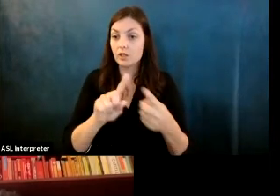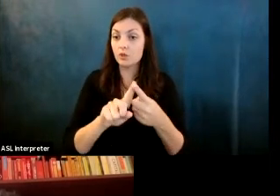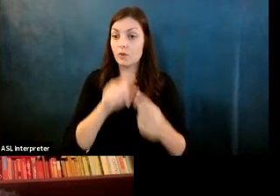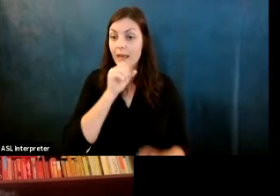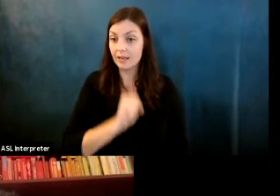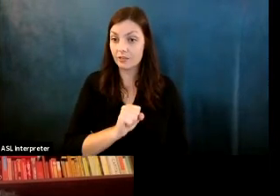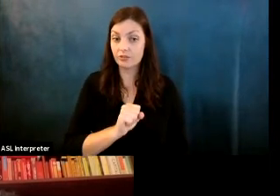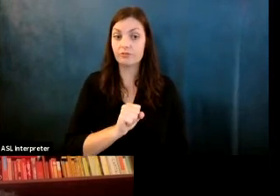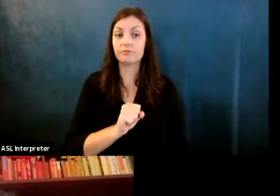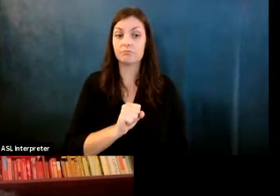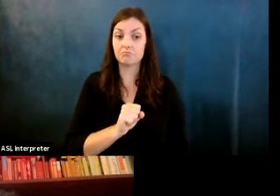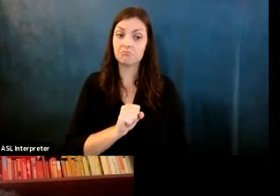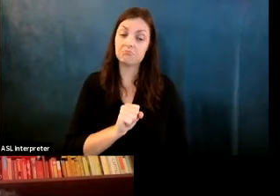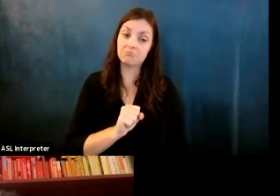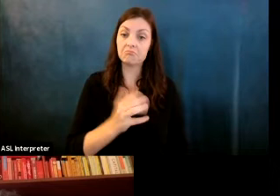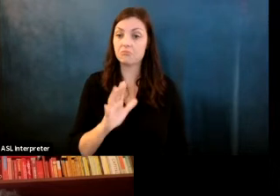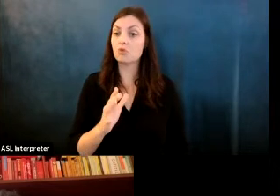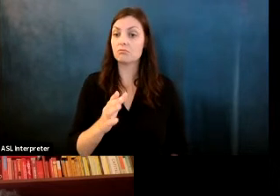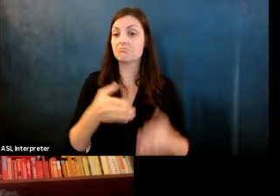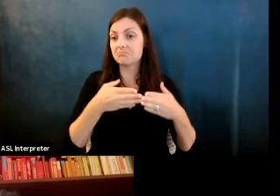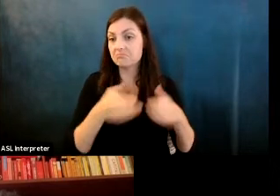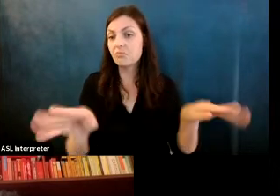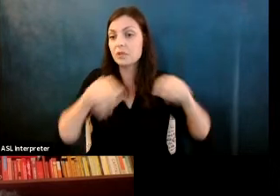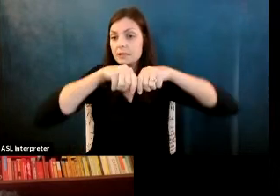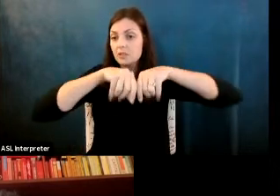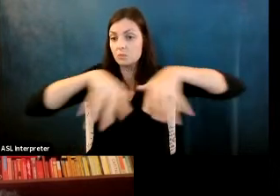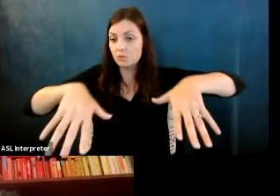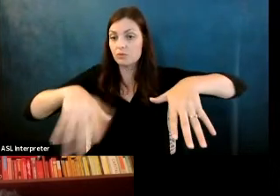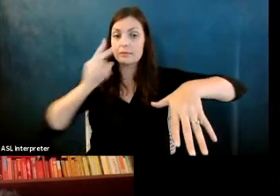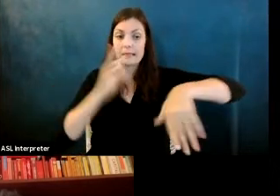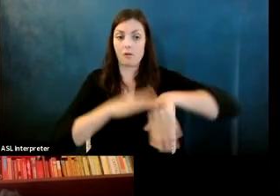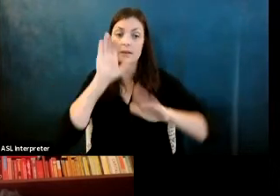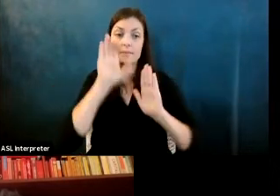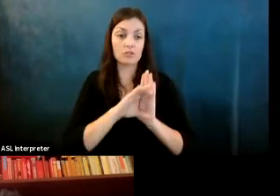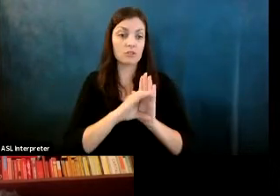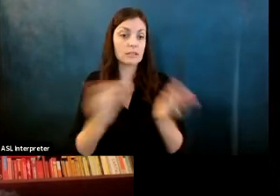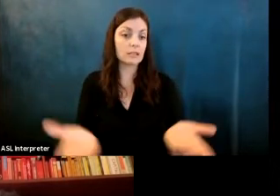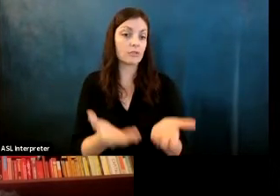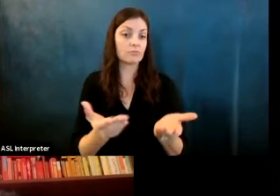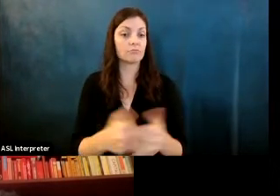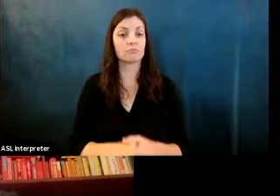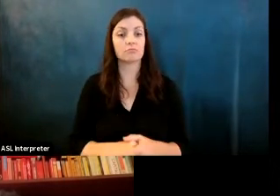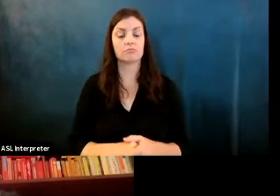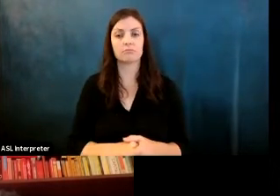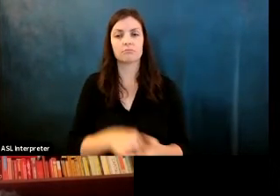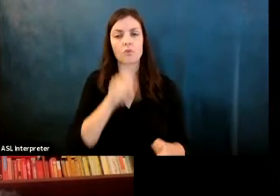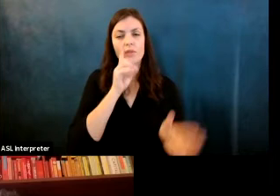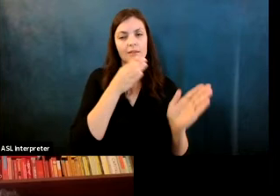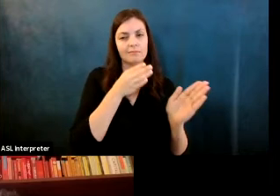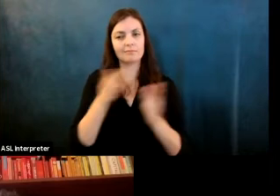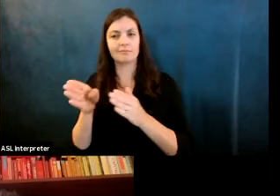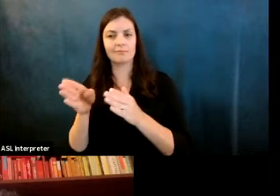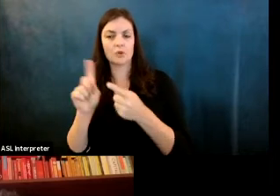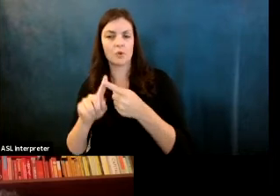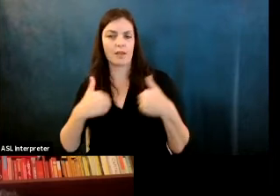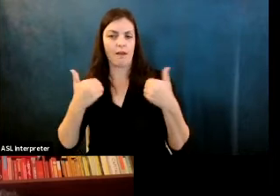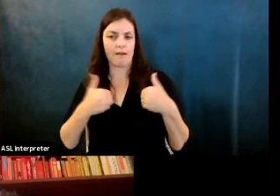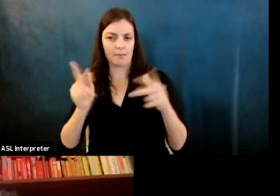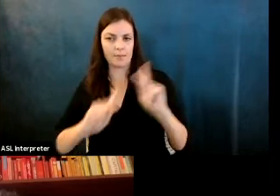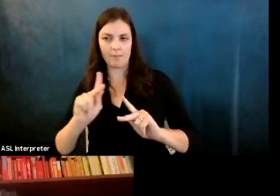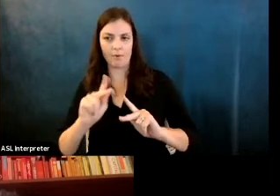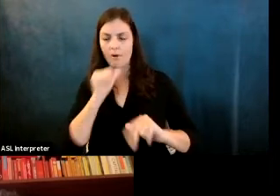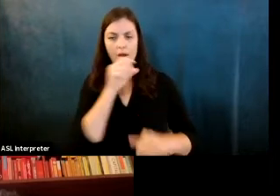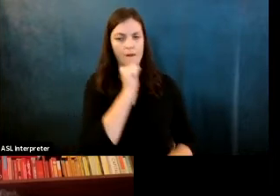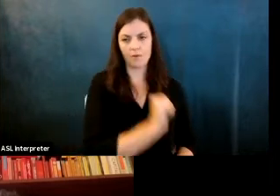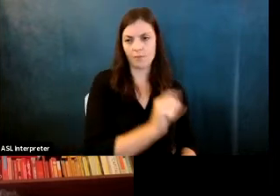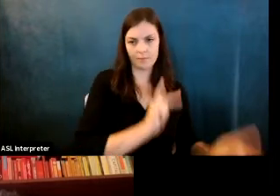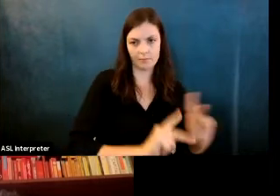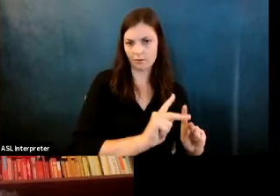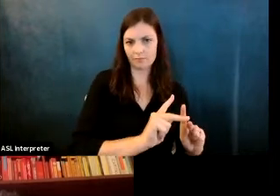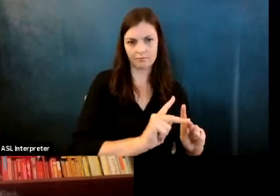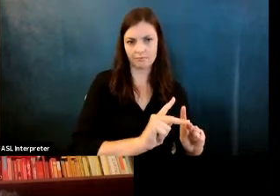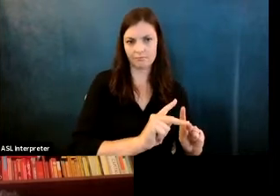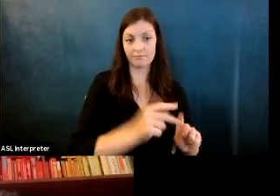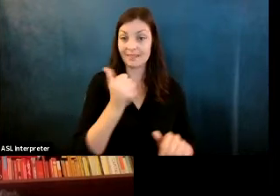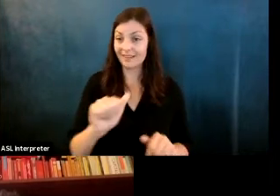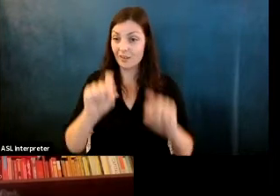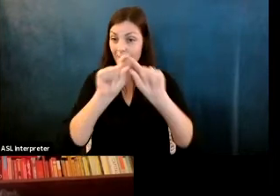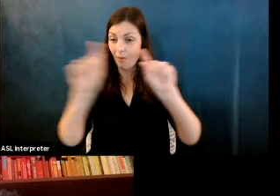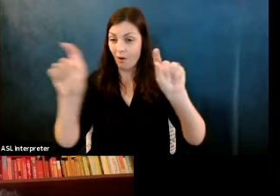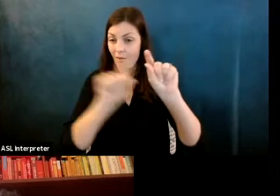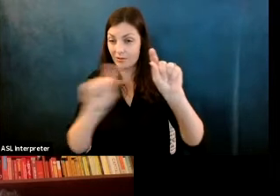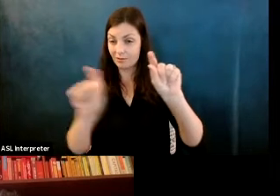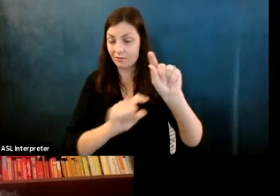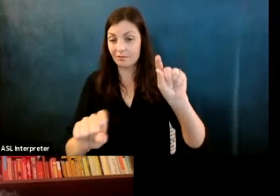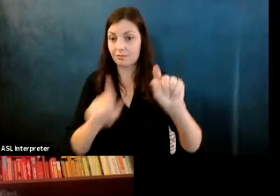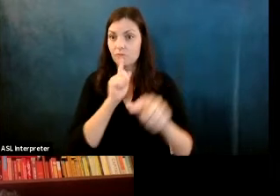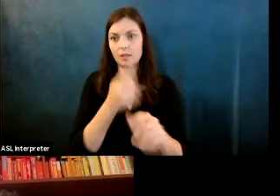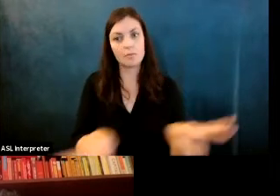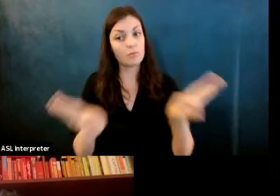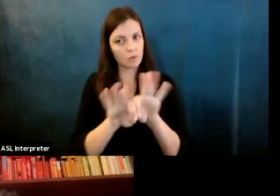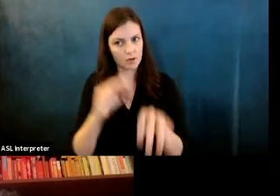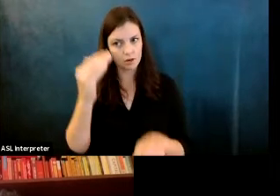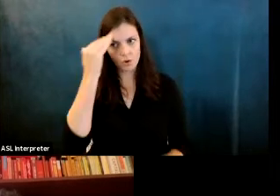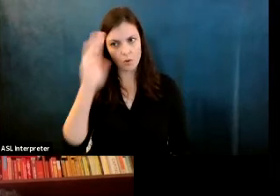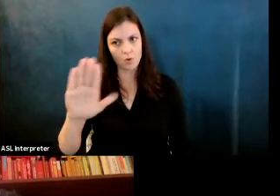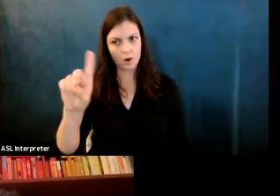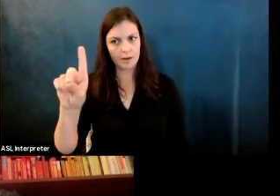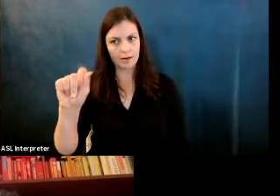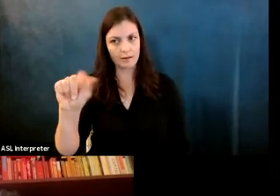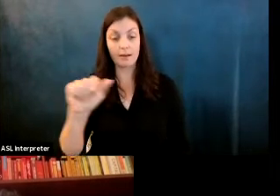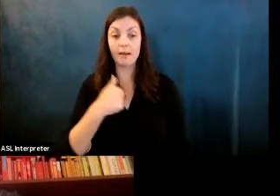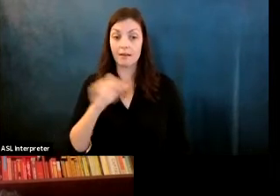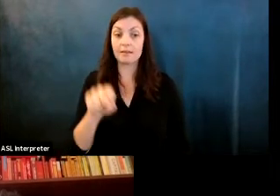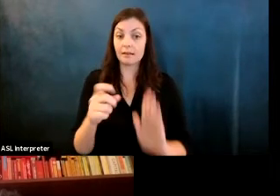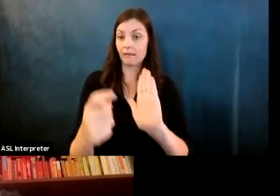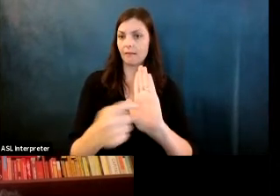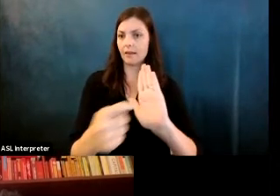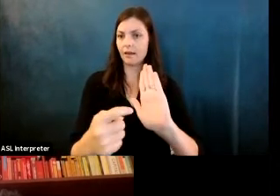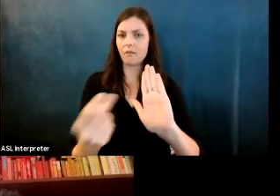Fernanda Viegas: This is sort of the overall distribution that we see on the images here so much more skewed towards younger people than elderly people and, in fact, any of these bars and this is another thing that's really important to know your data I can click on this bar and boom it.